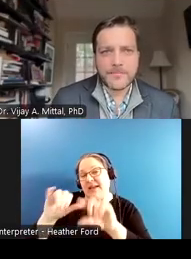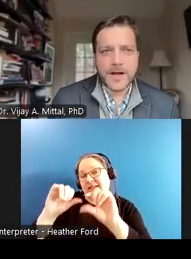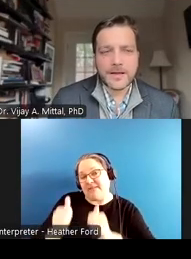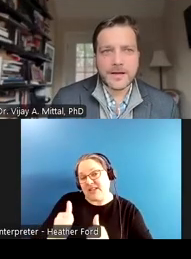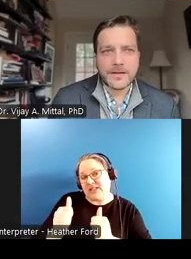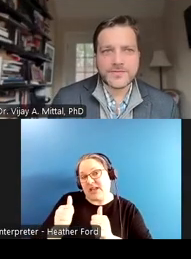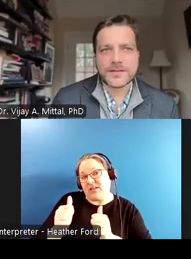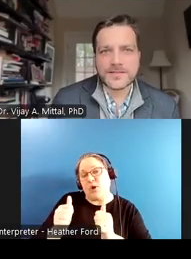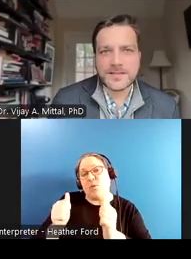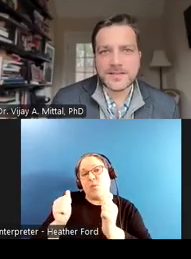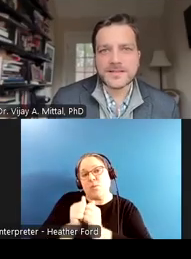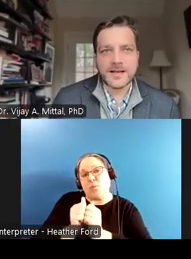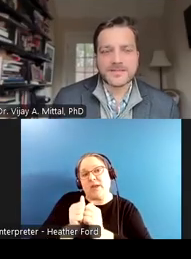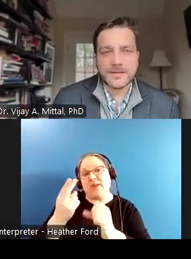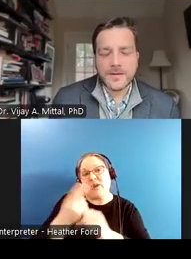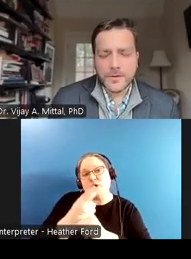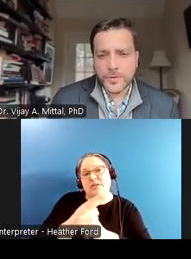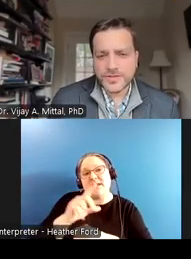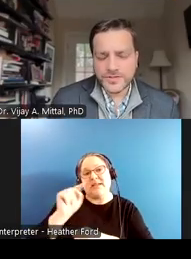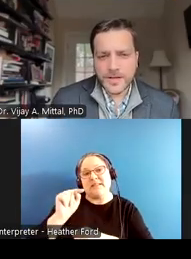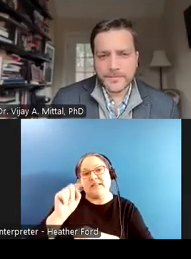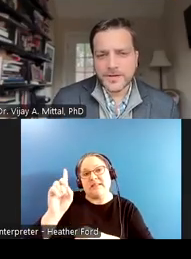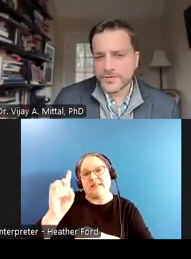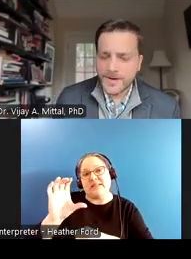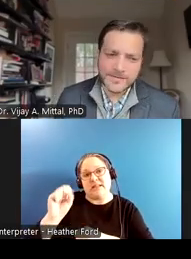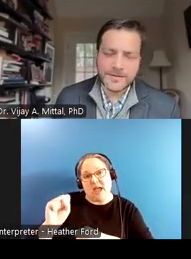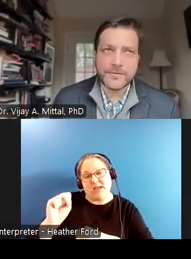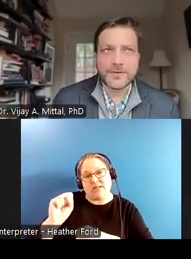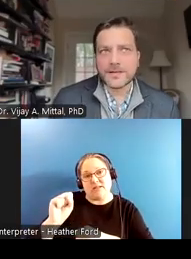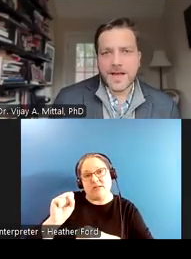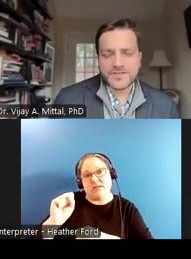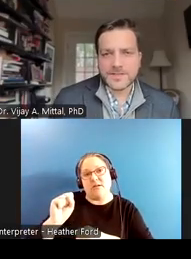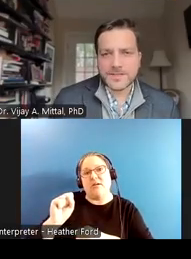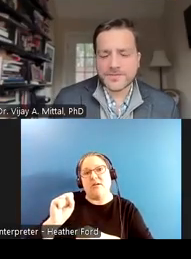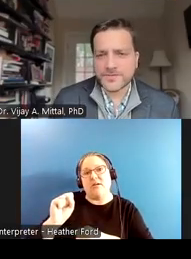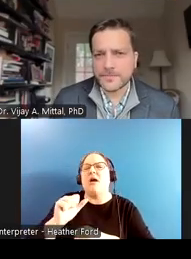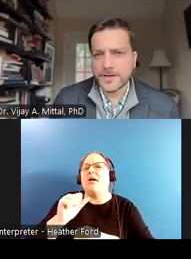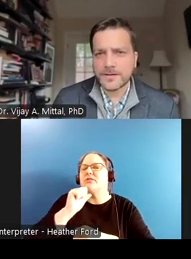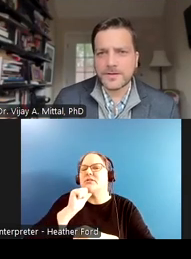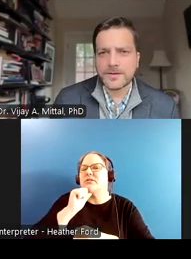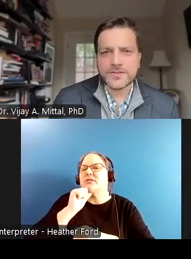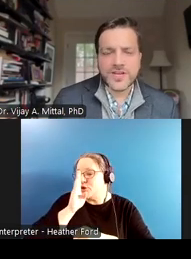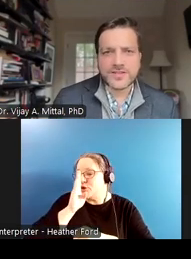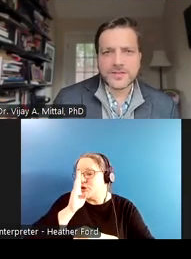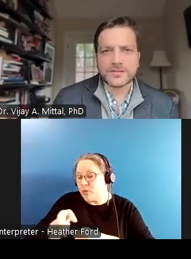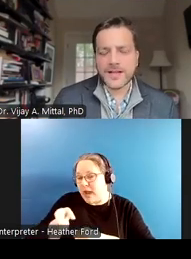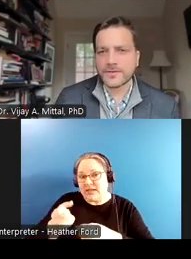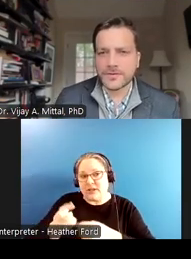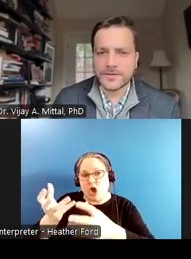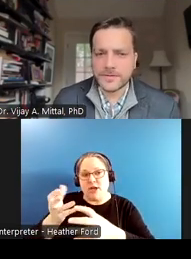by uh using TDCS which is um not directly evoking action potentials but changing the likelihood that